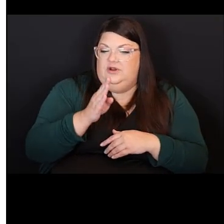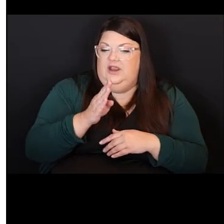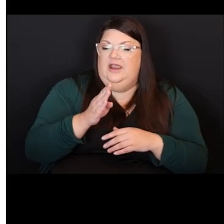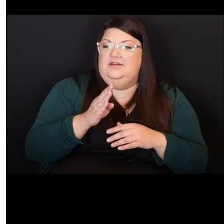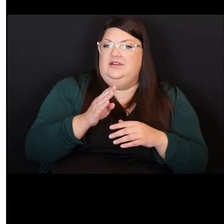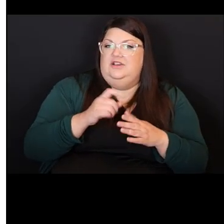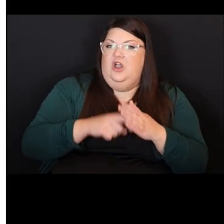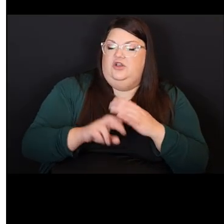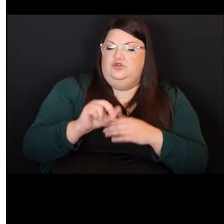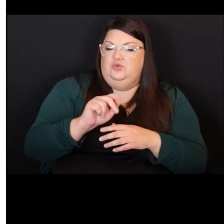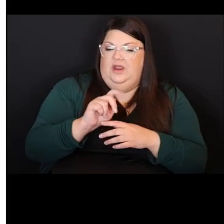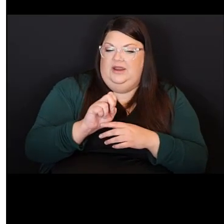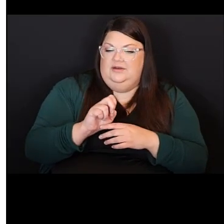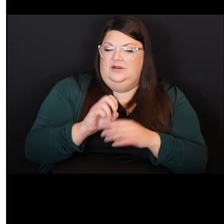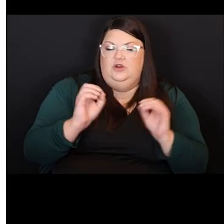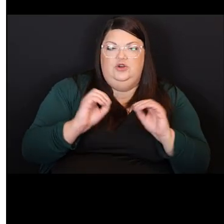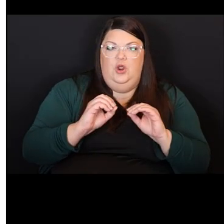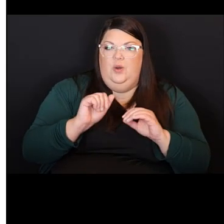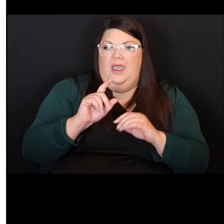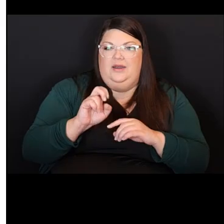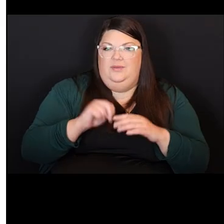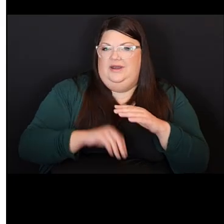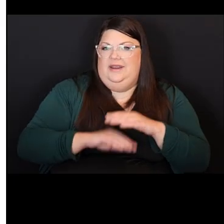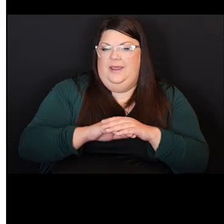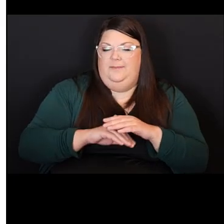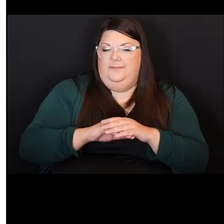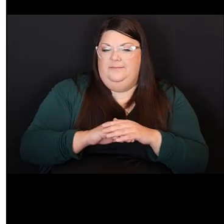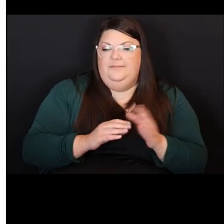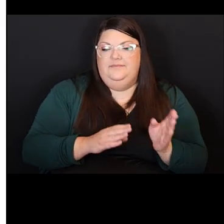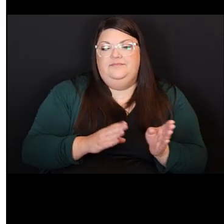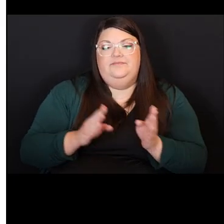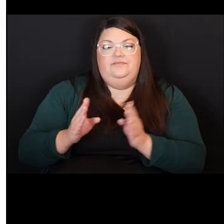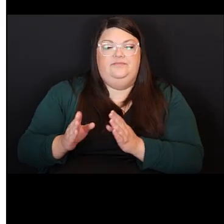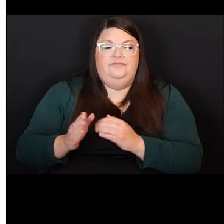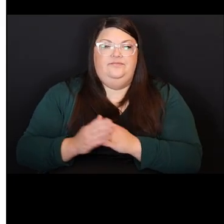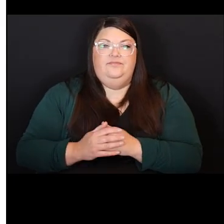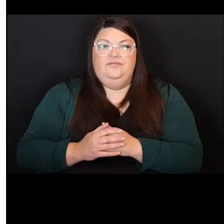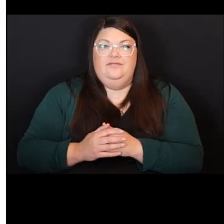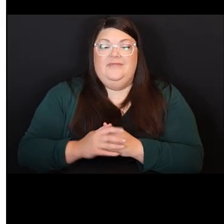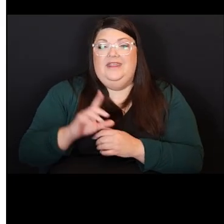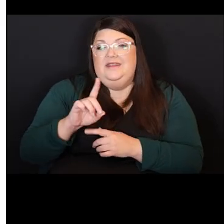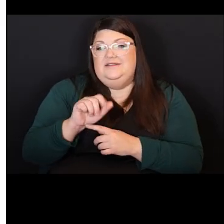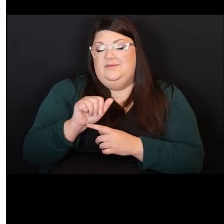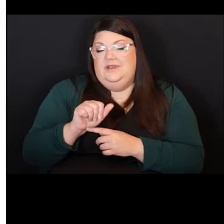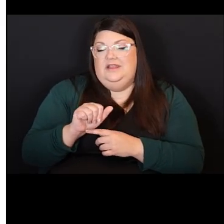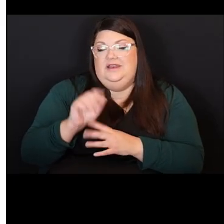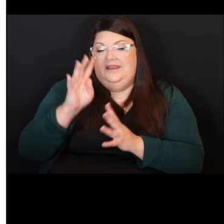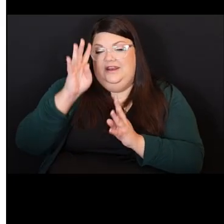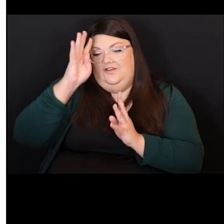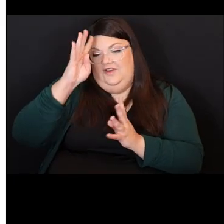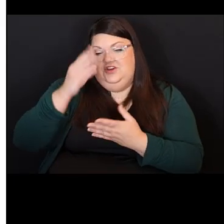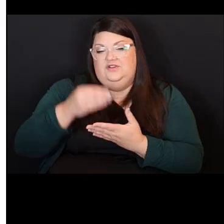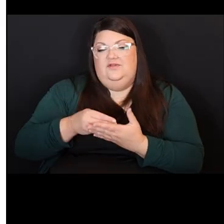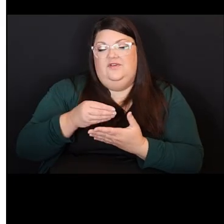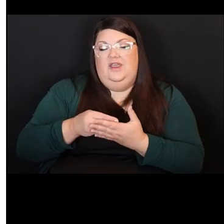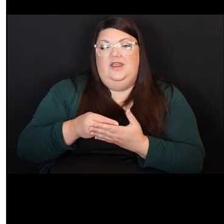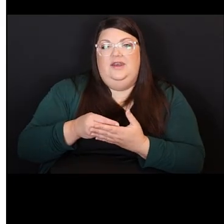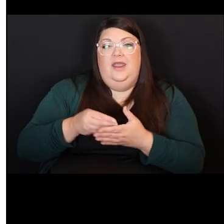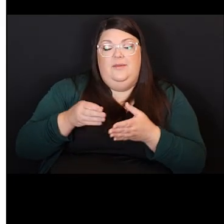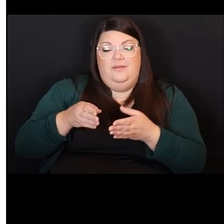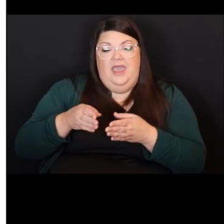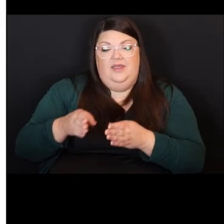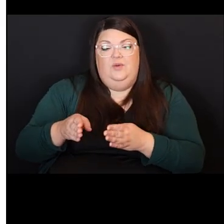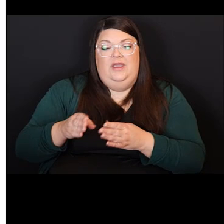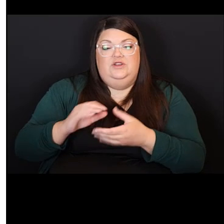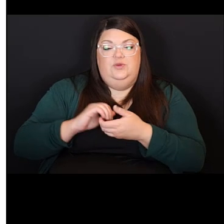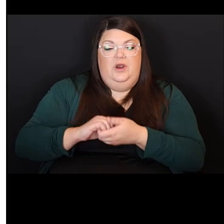Unrestricted - Indirect Cost Rate, No Admin Cap Disability Innovation Fund, Pathways to